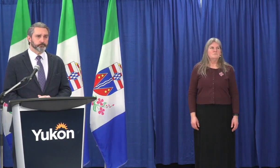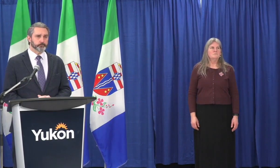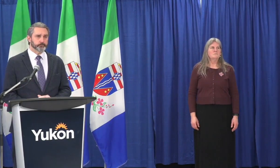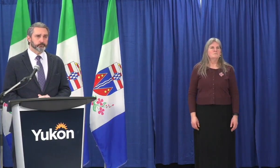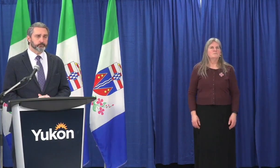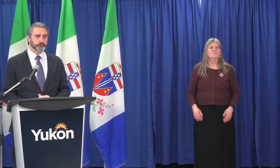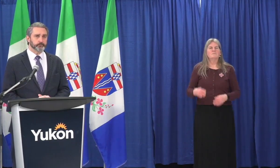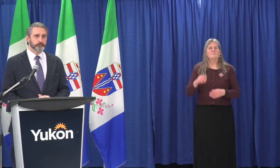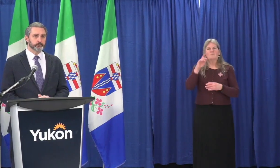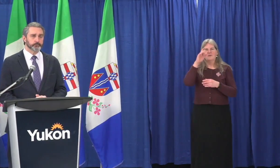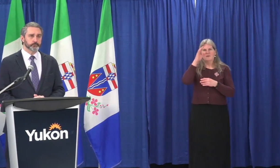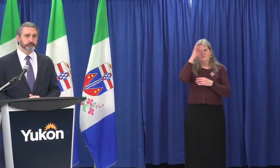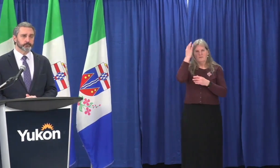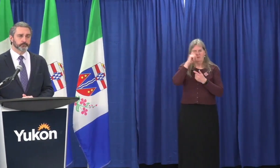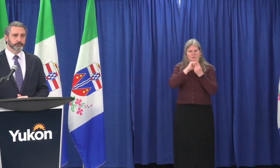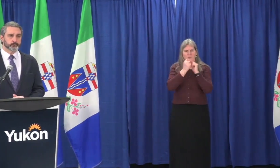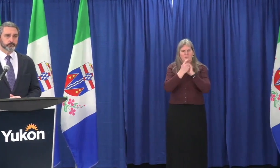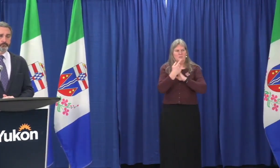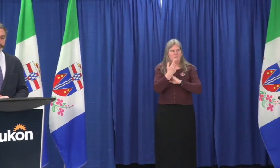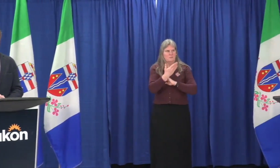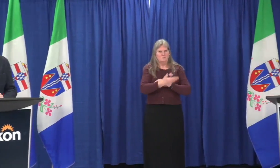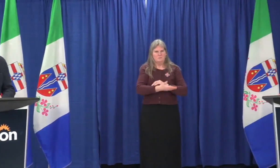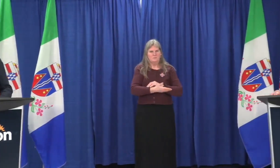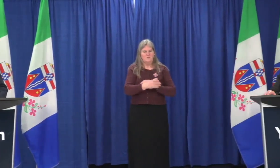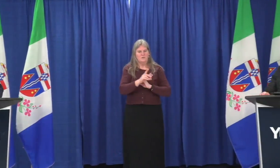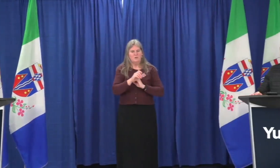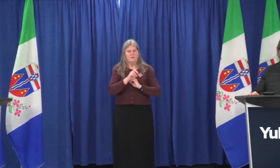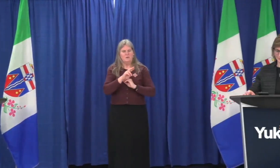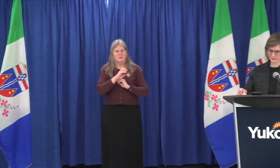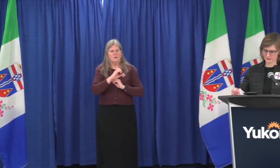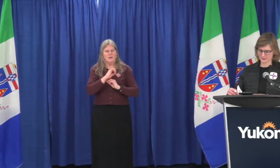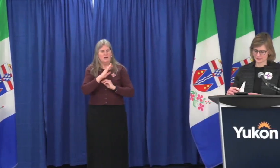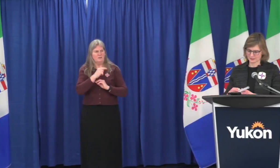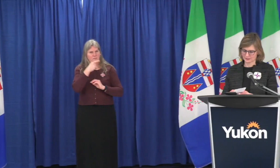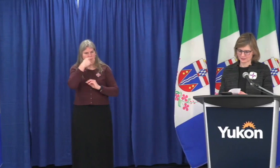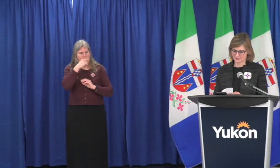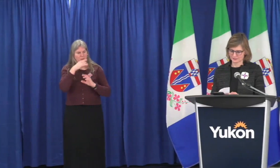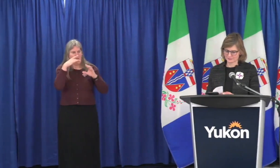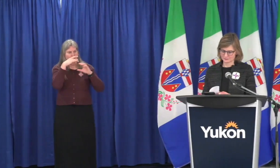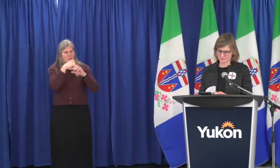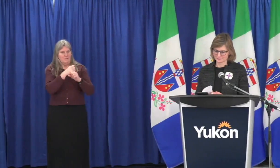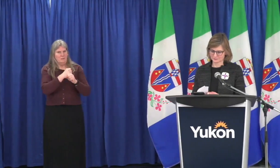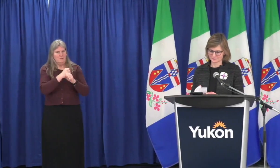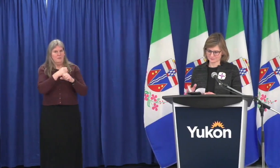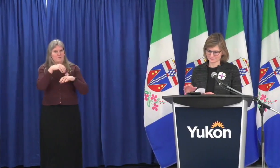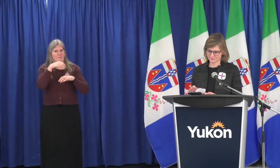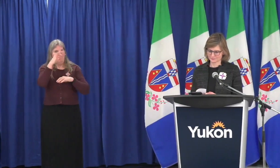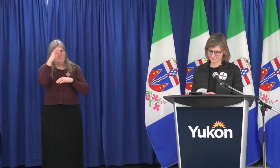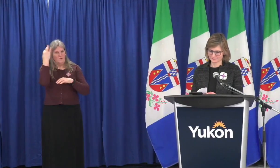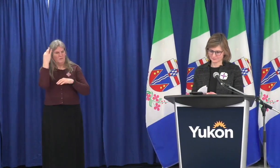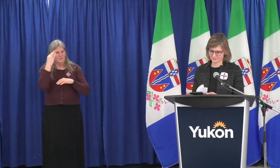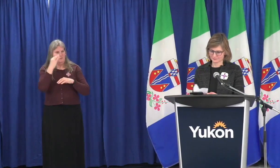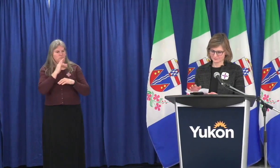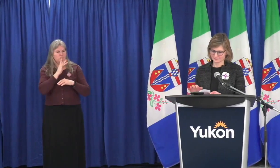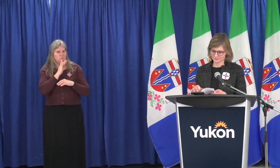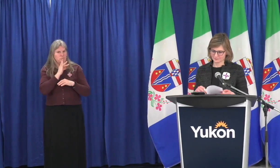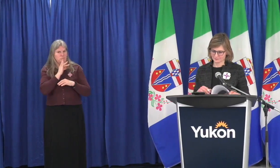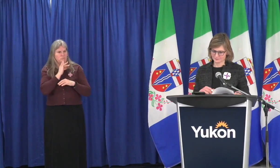So, Dr. Elliott, could you please summarize in French why we are in a good place right now,